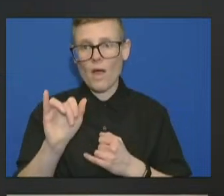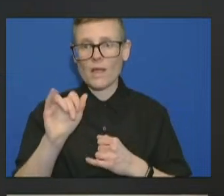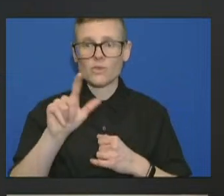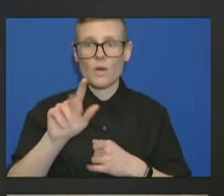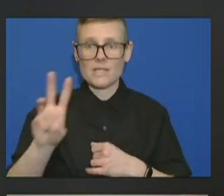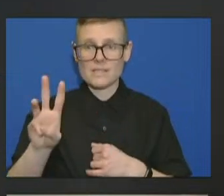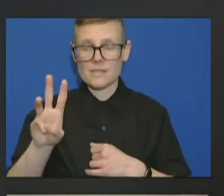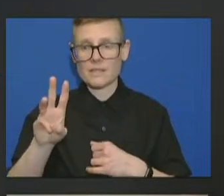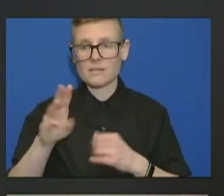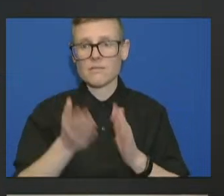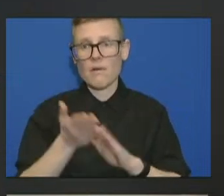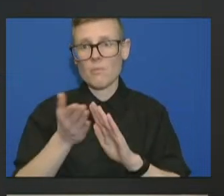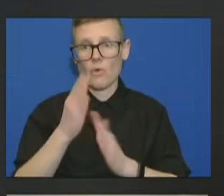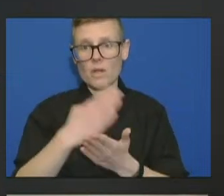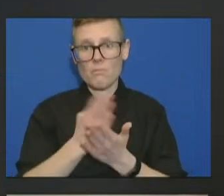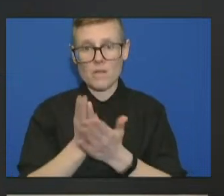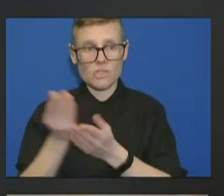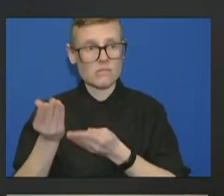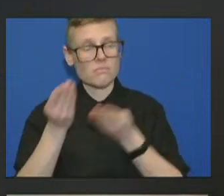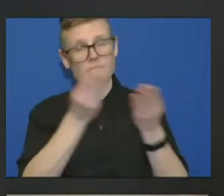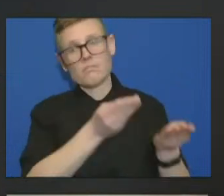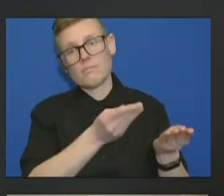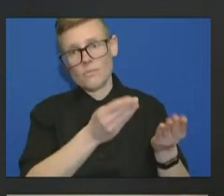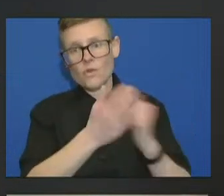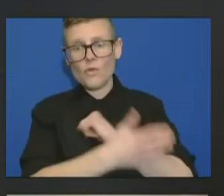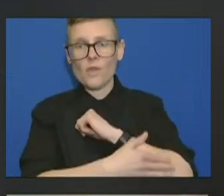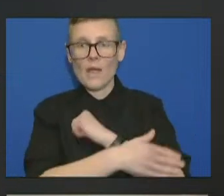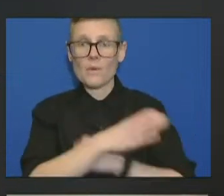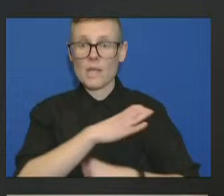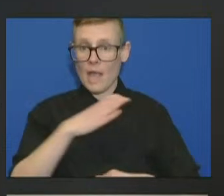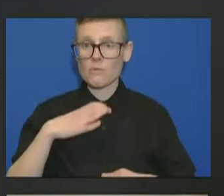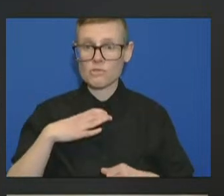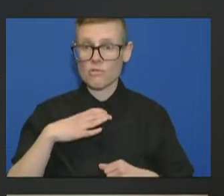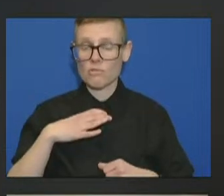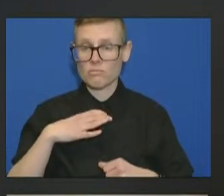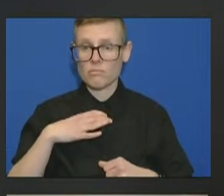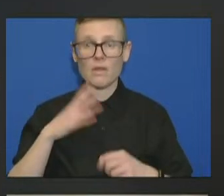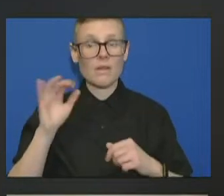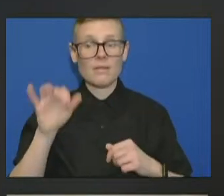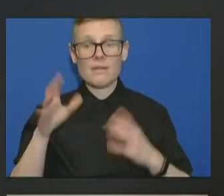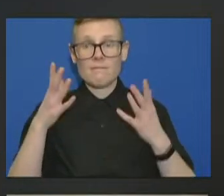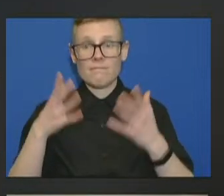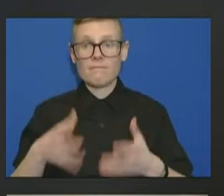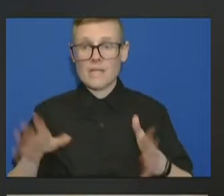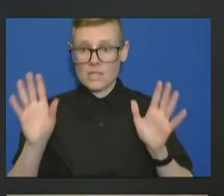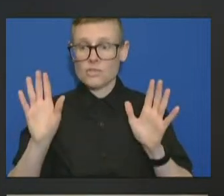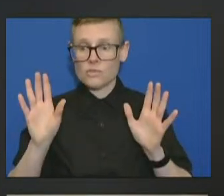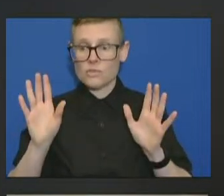of Education approves the final FY 26 operating budget and